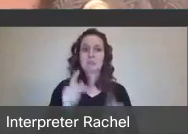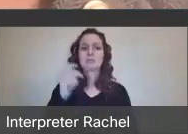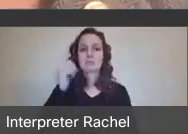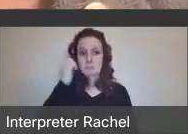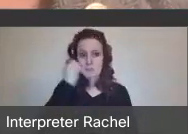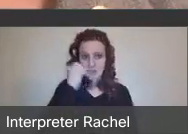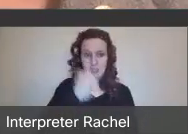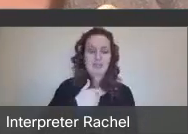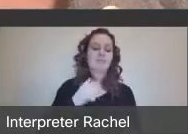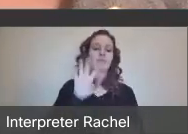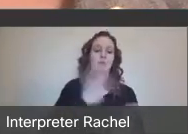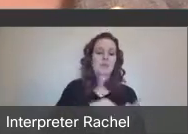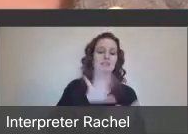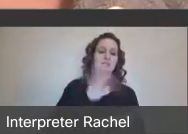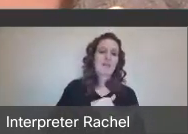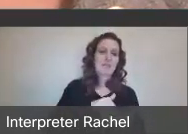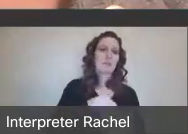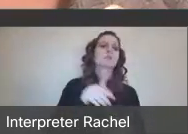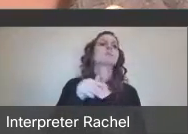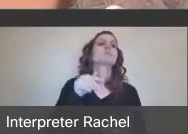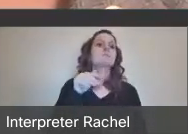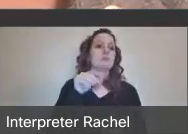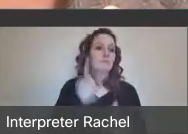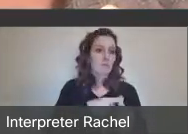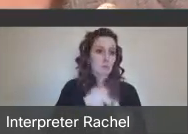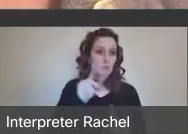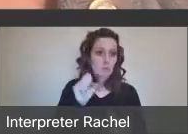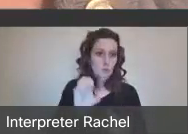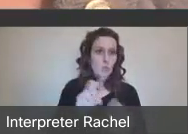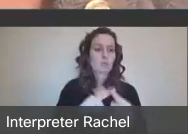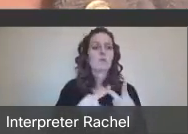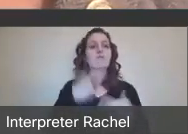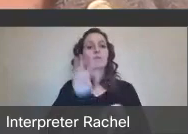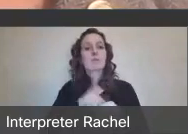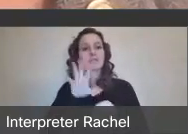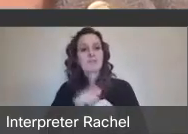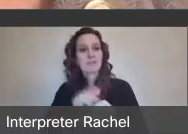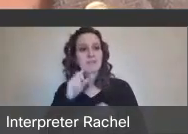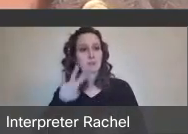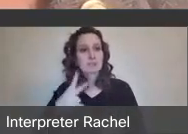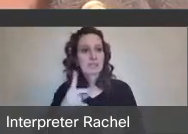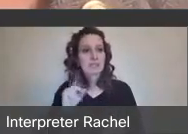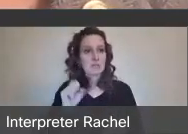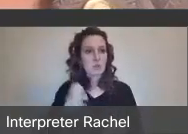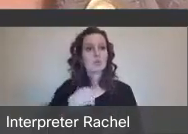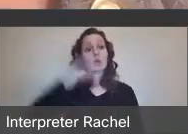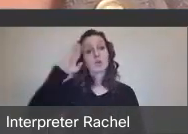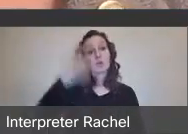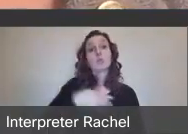doses and four to five thousand a day of second doses knowing that more vaccine is coming and we